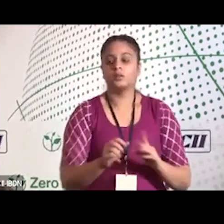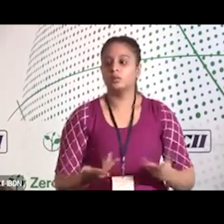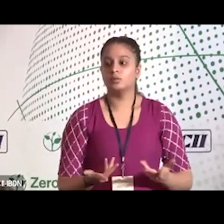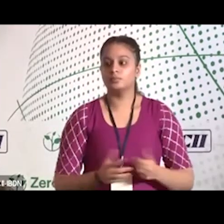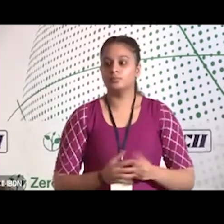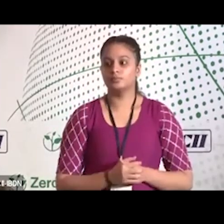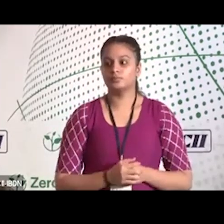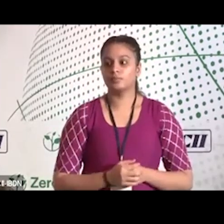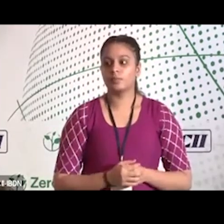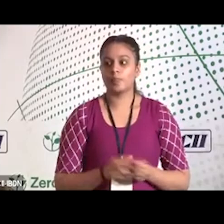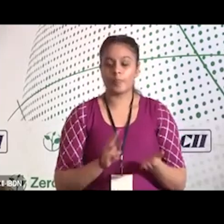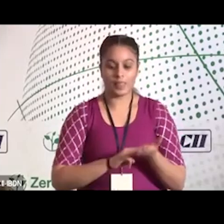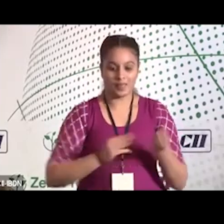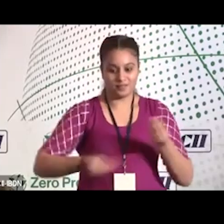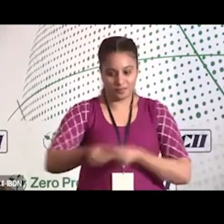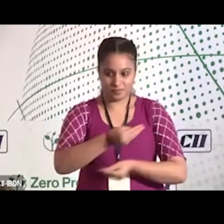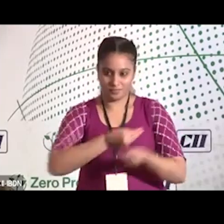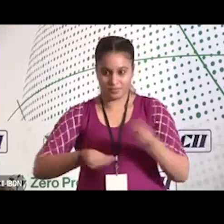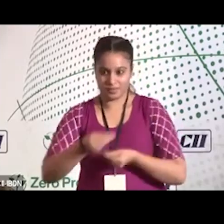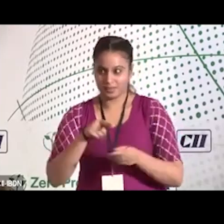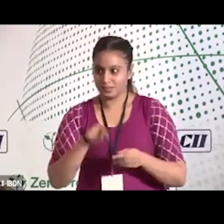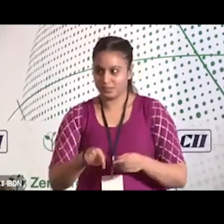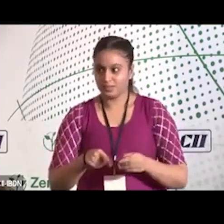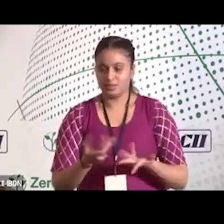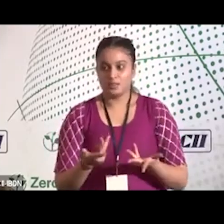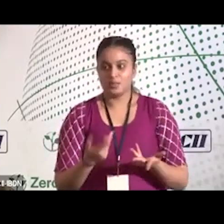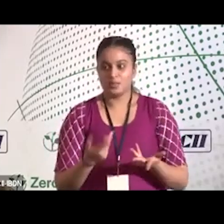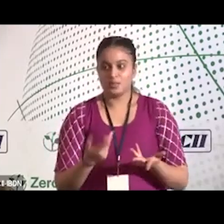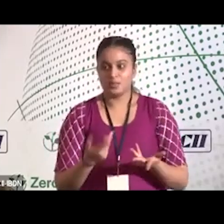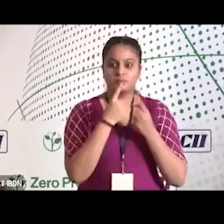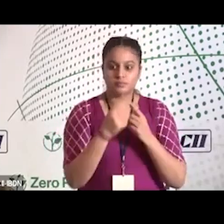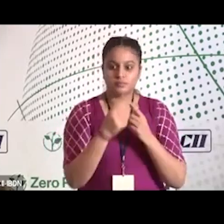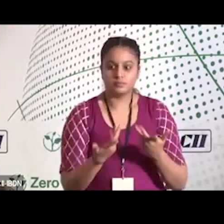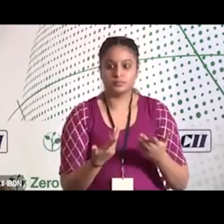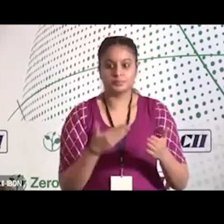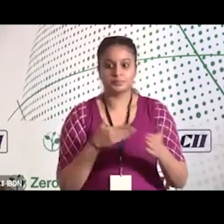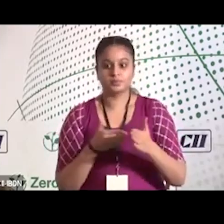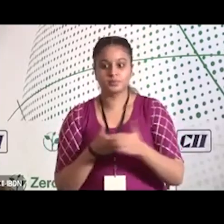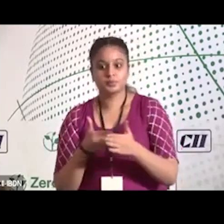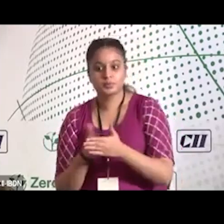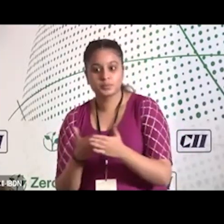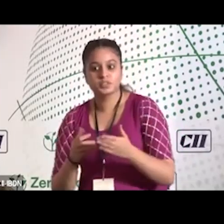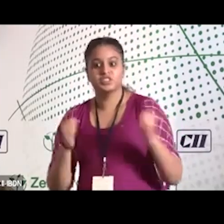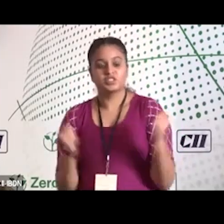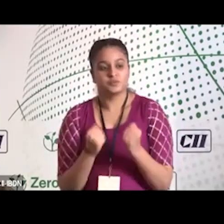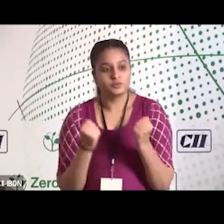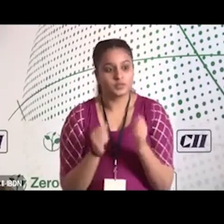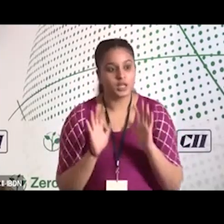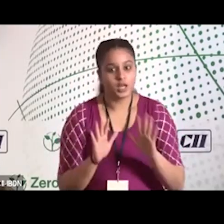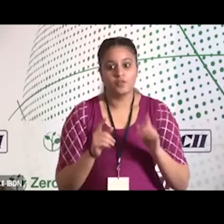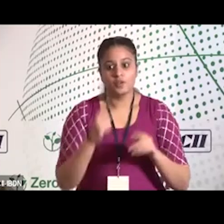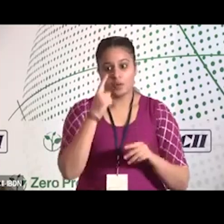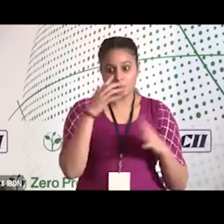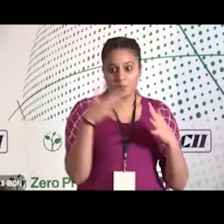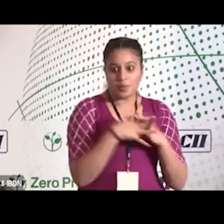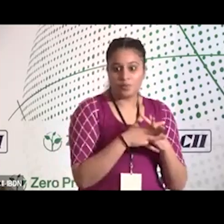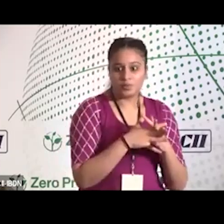because the marketing strategies and we talk a very competitive corporate world and